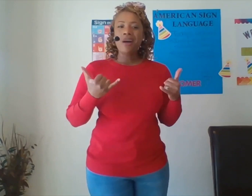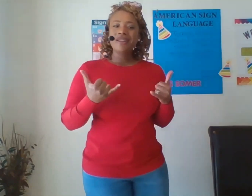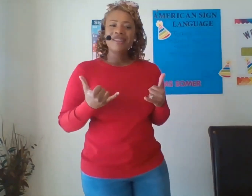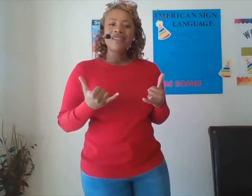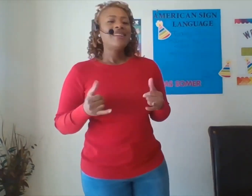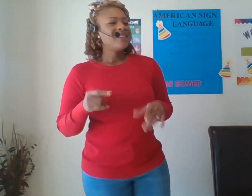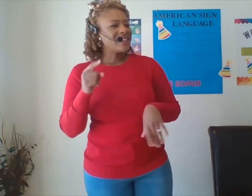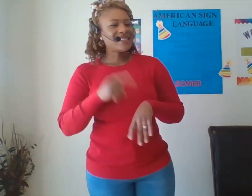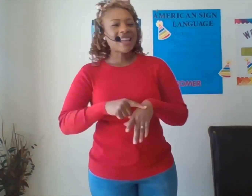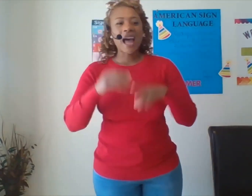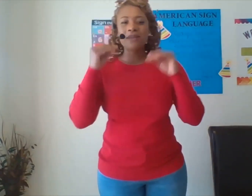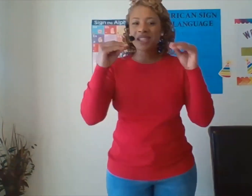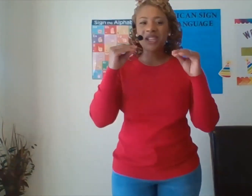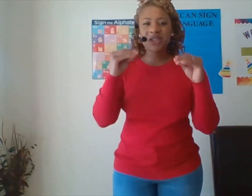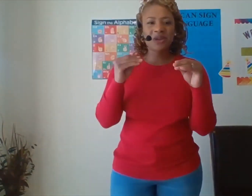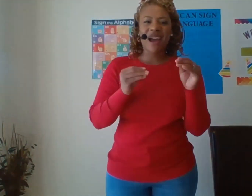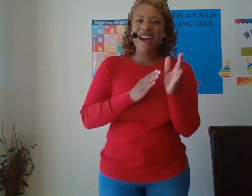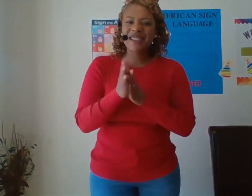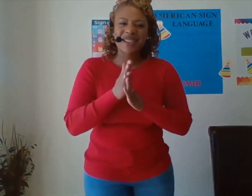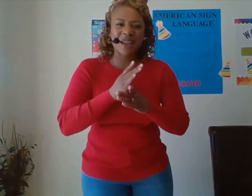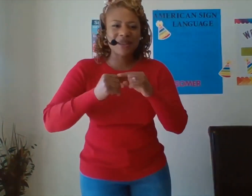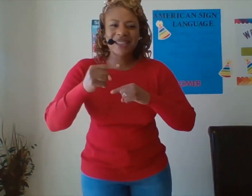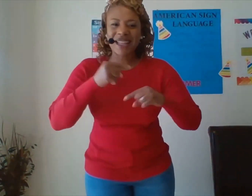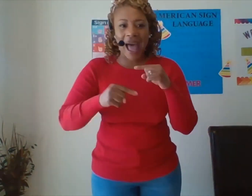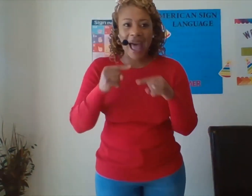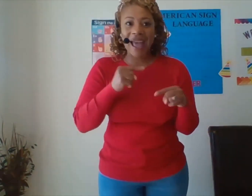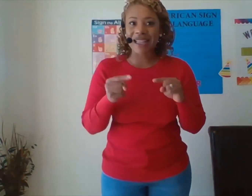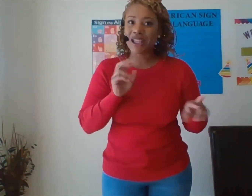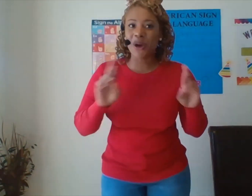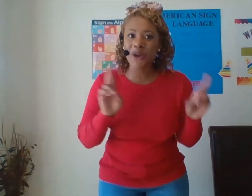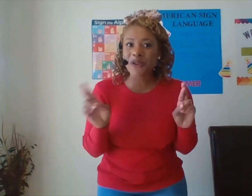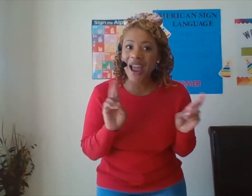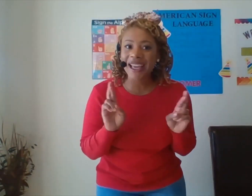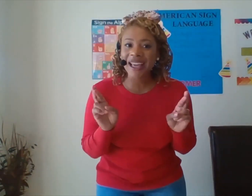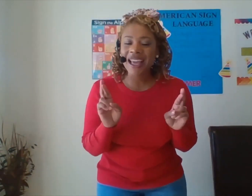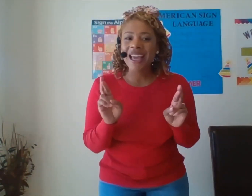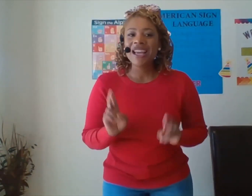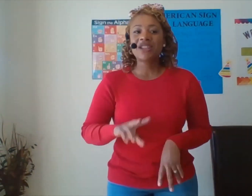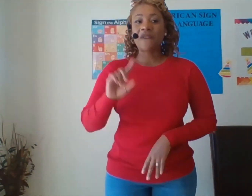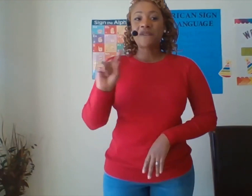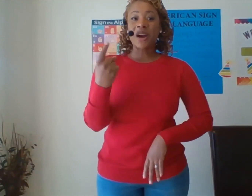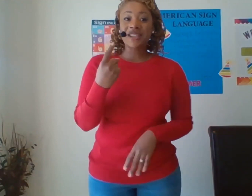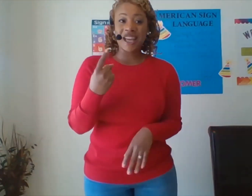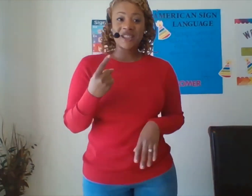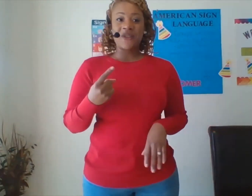it's time to teach you guys some sides I know you're ready so first things first